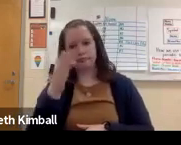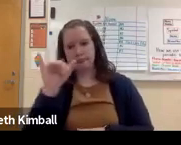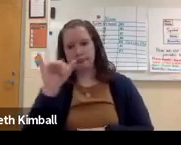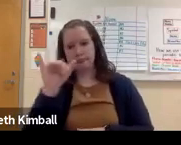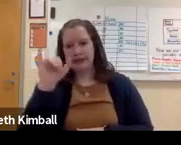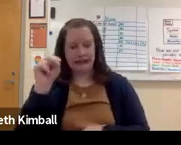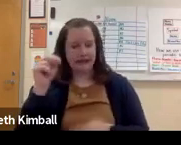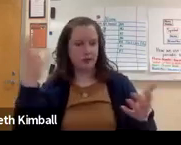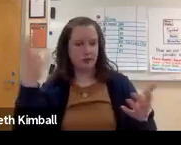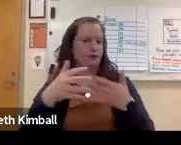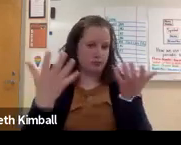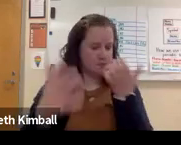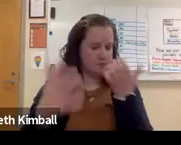It's code.org/promote/in.